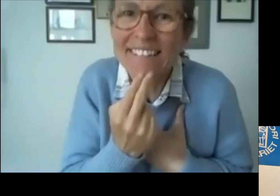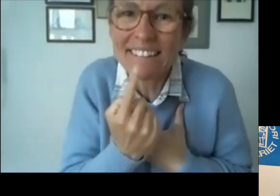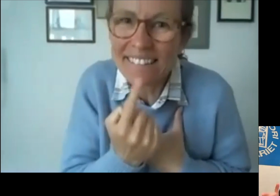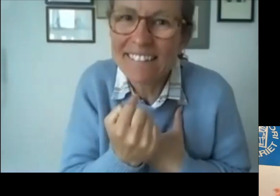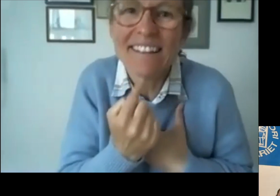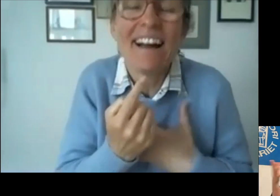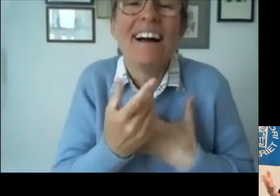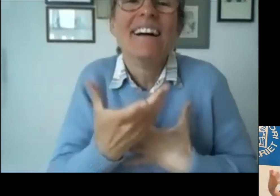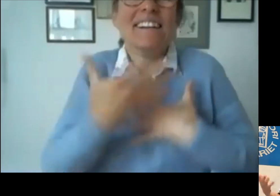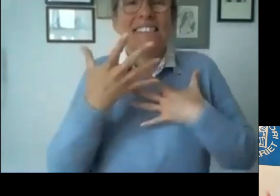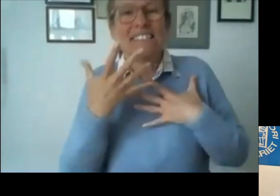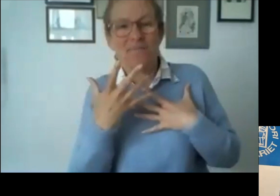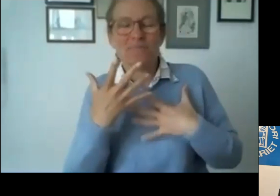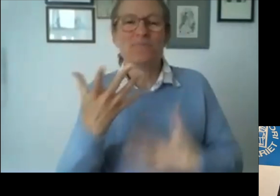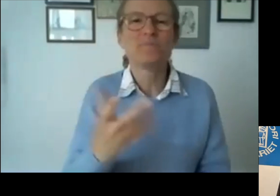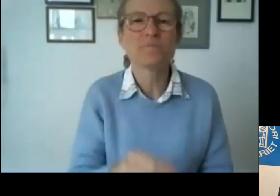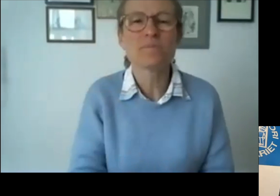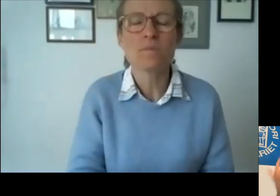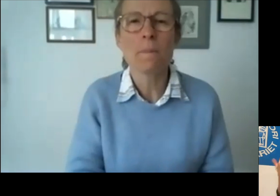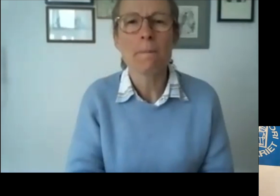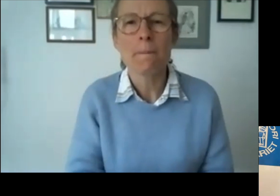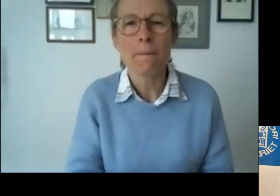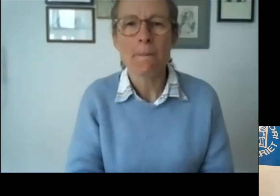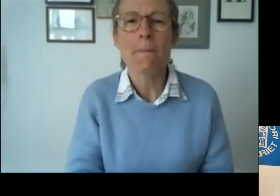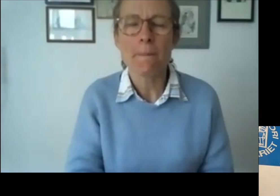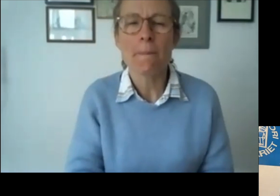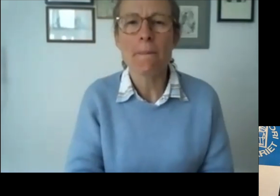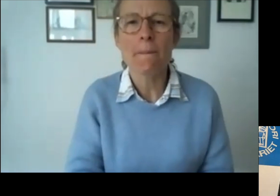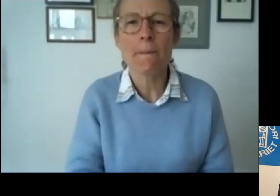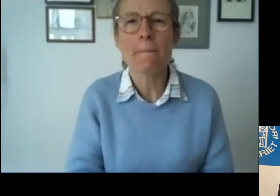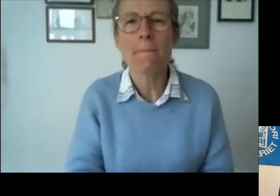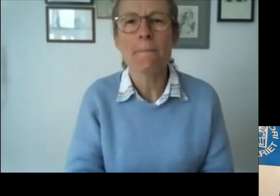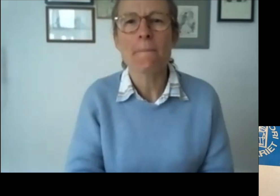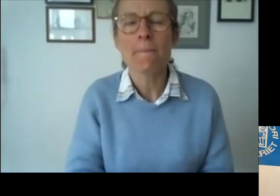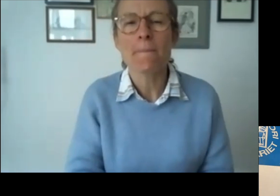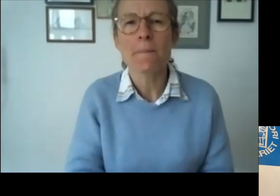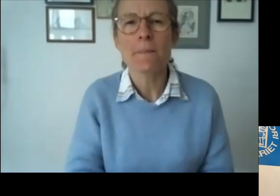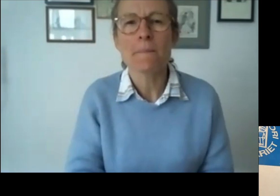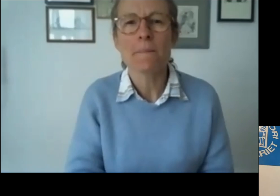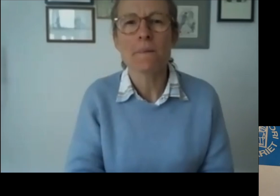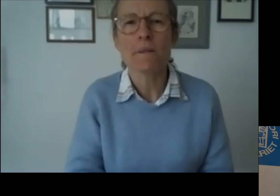so that people are actually able to see us and then we move back when we've said a particular sign. So that has also changed